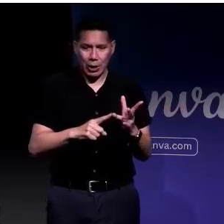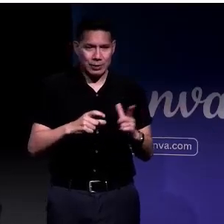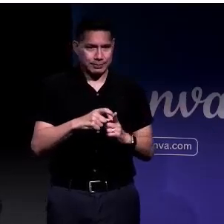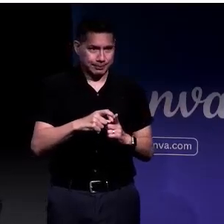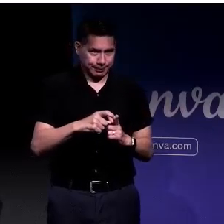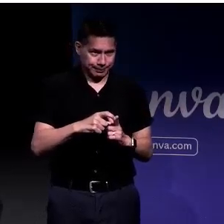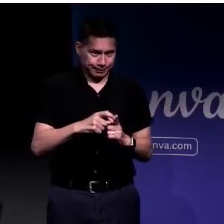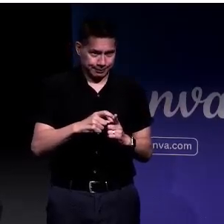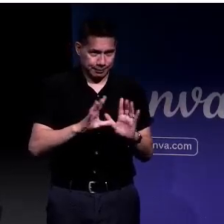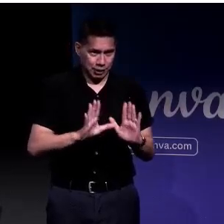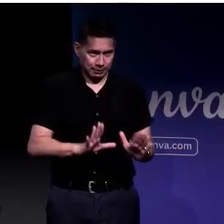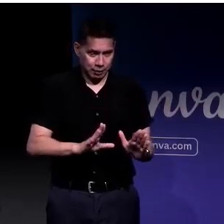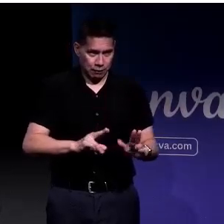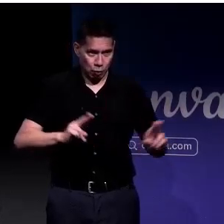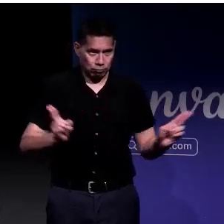just to get that out there first.